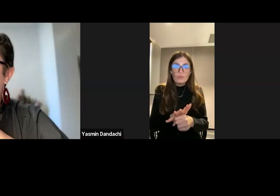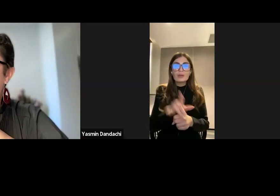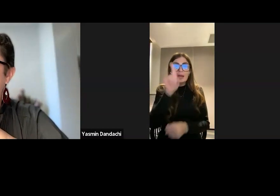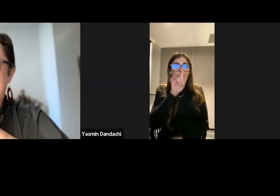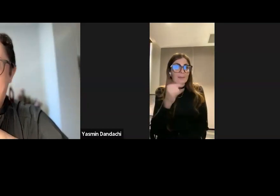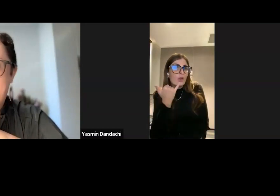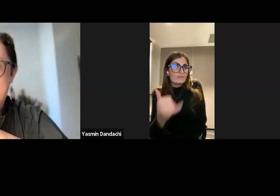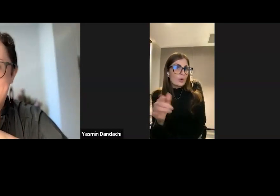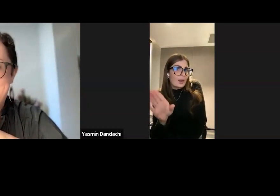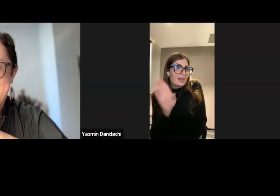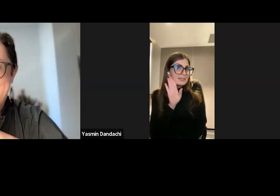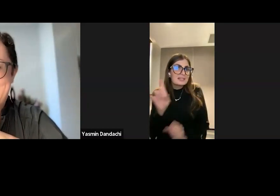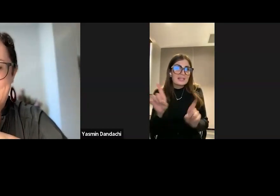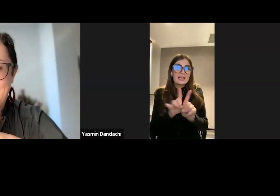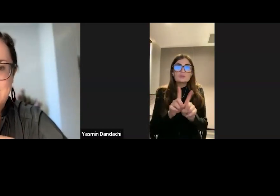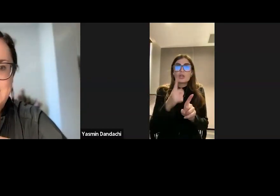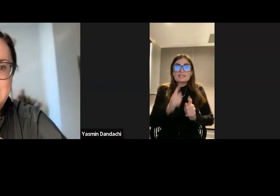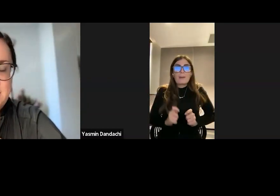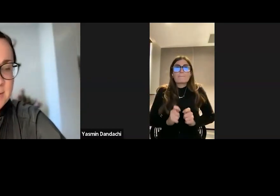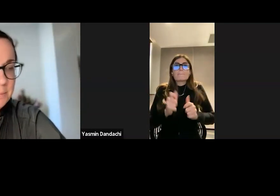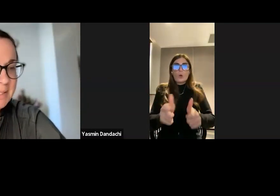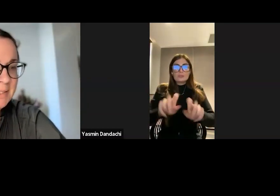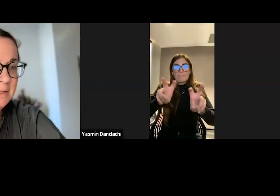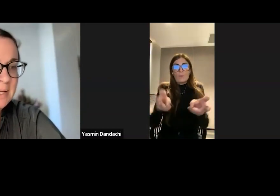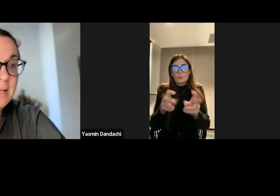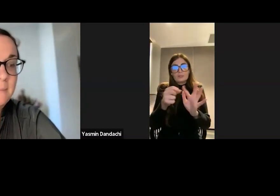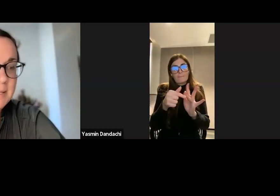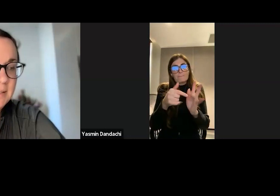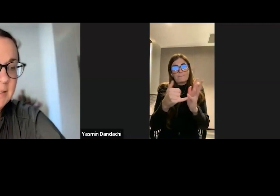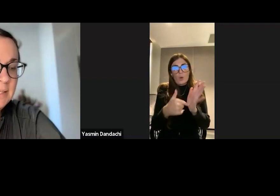I definitely put post in inverted commas then because we are still in the midst